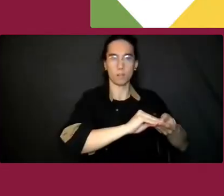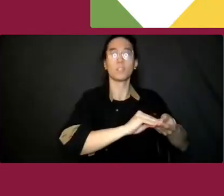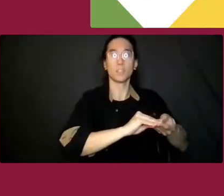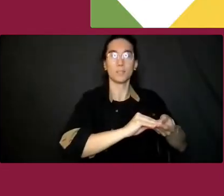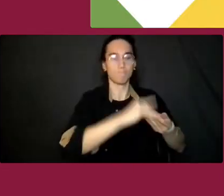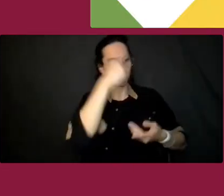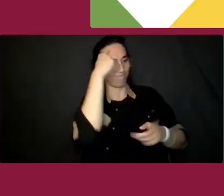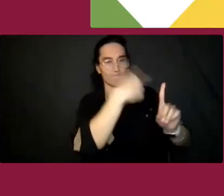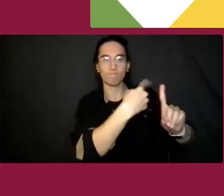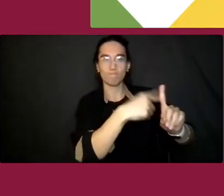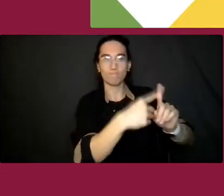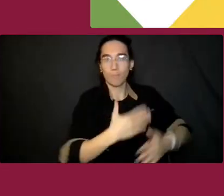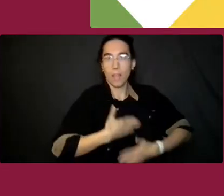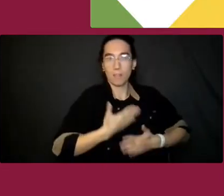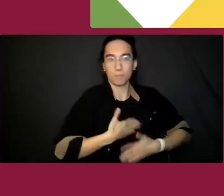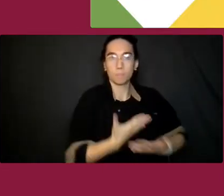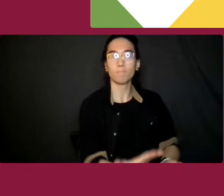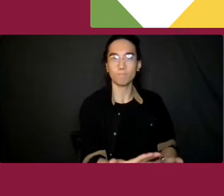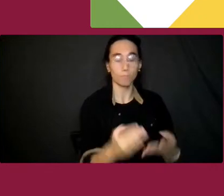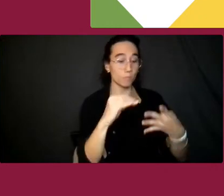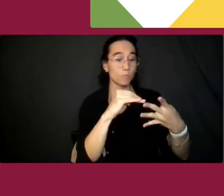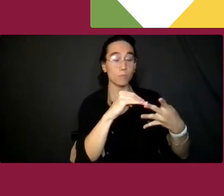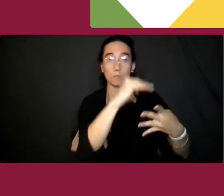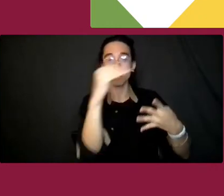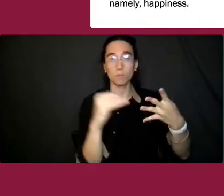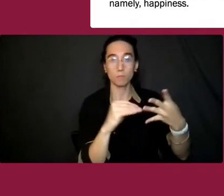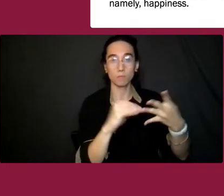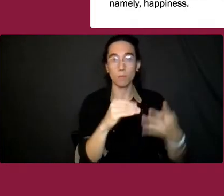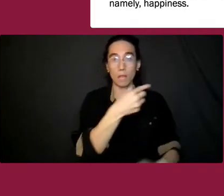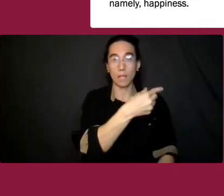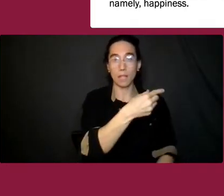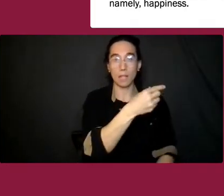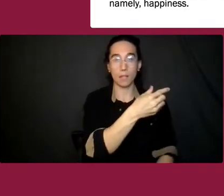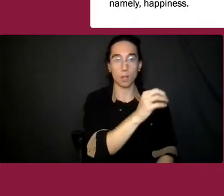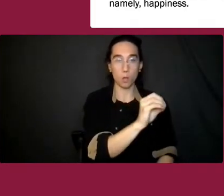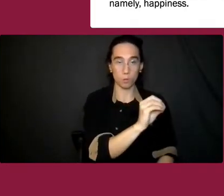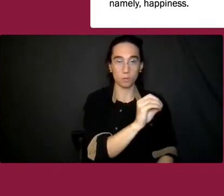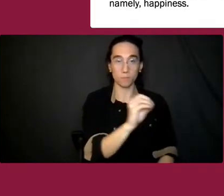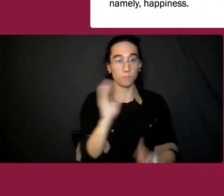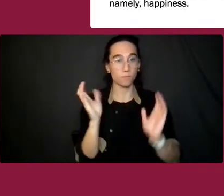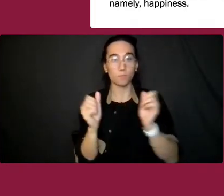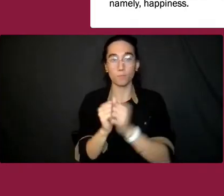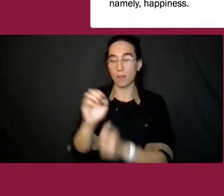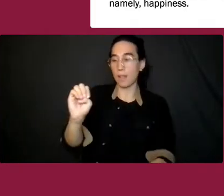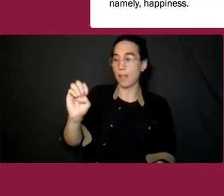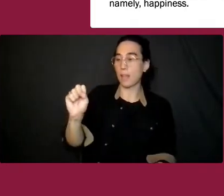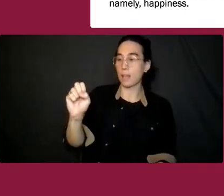Uh, Section 3. Ego vs. Essence. Now I'm at slide number 11.